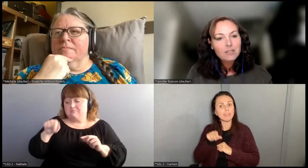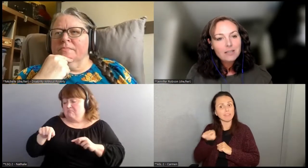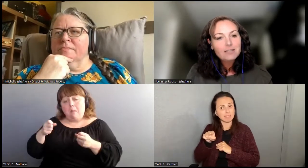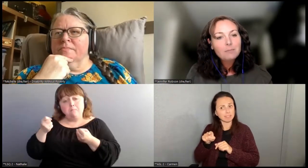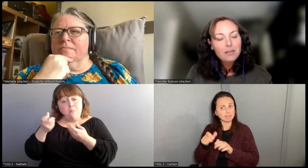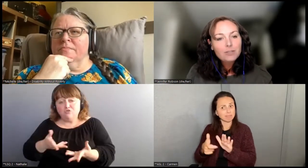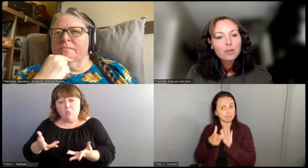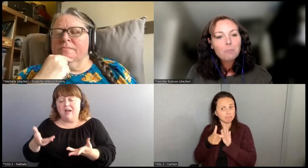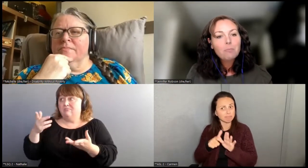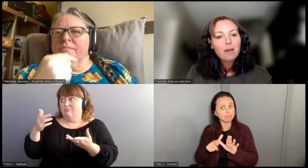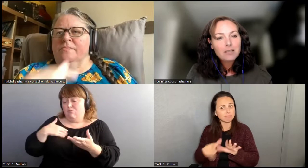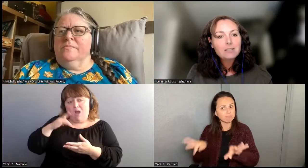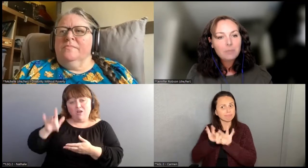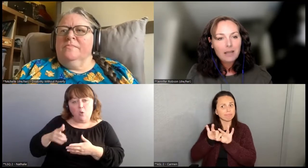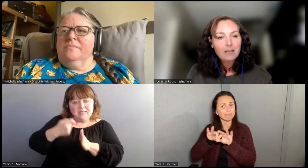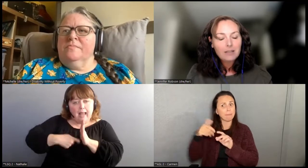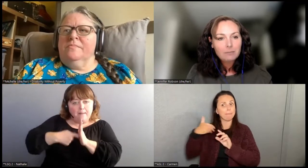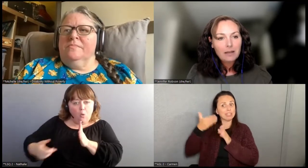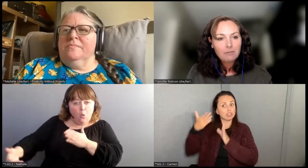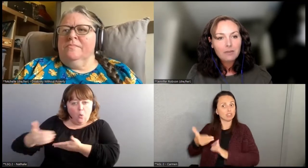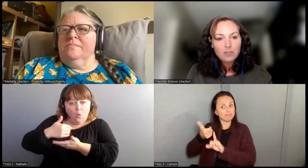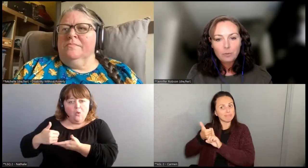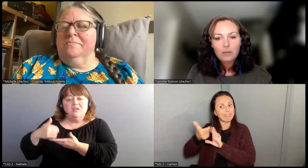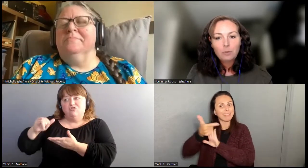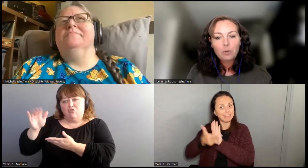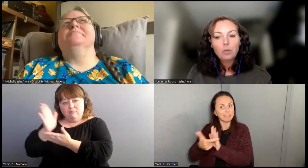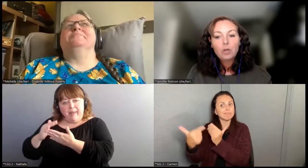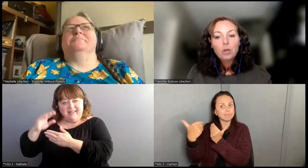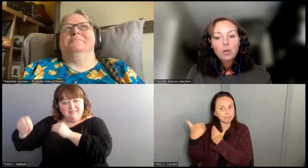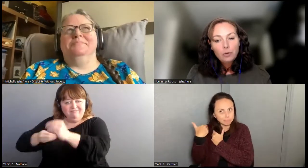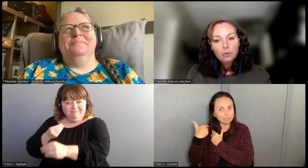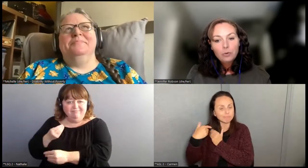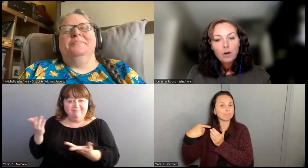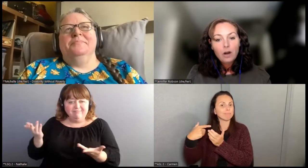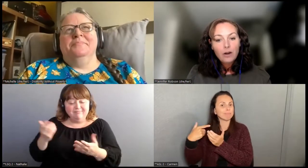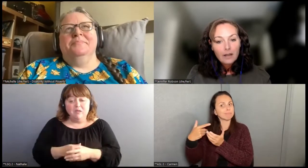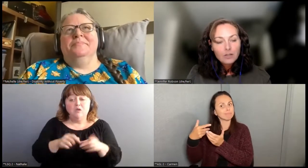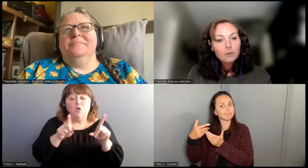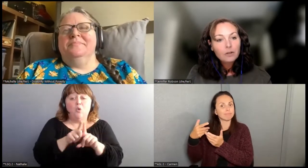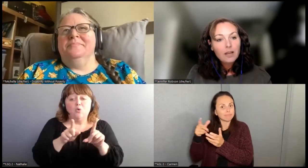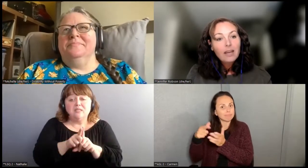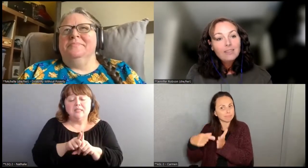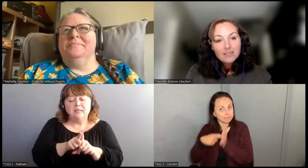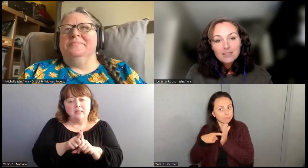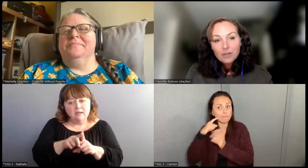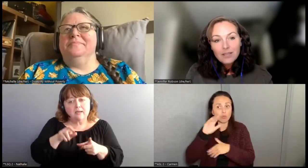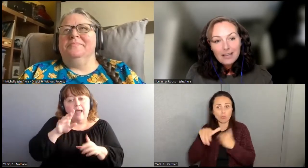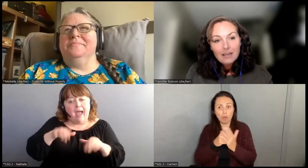IT SAYS THE MINISTER MUST PAY THIS BENEFIT TO PEOPLE WHO ARE ELIGIBLE. THIS IS REALLY